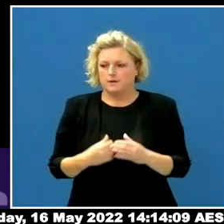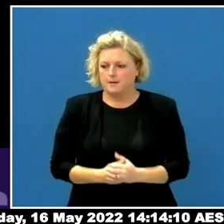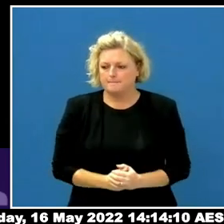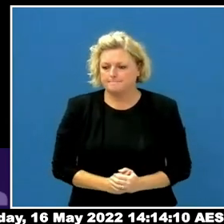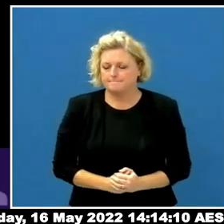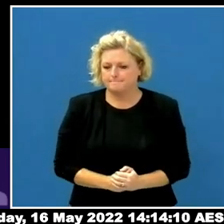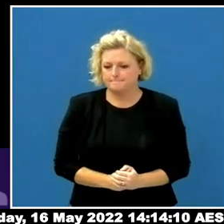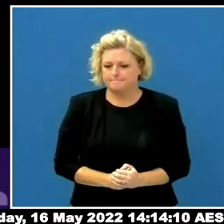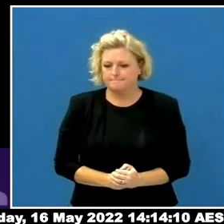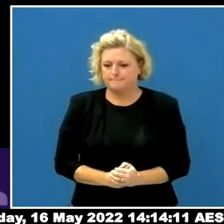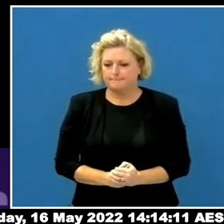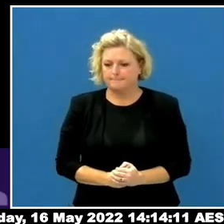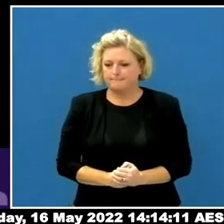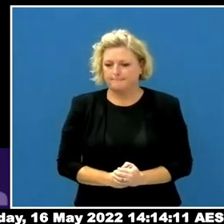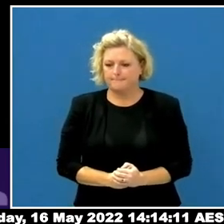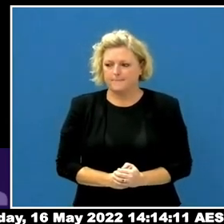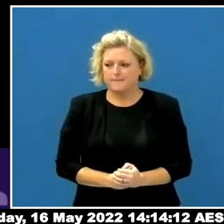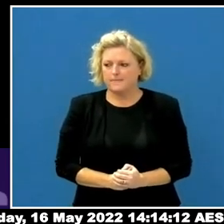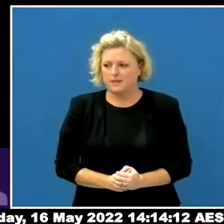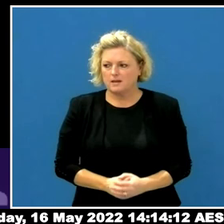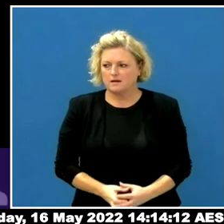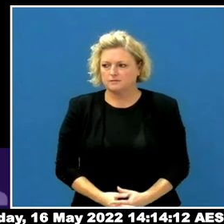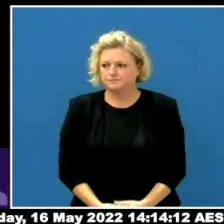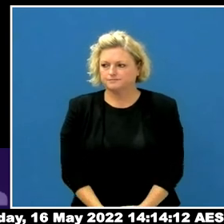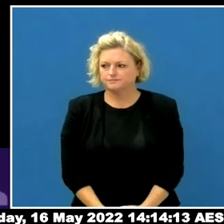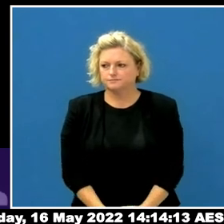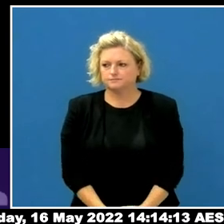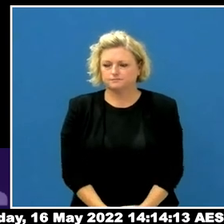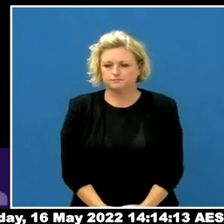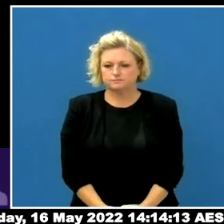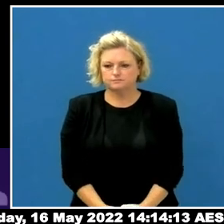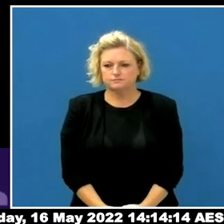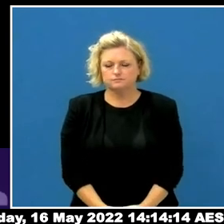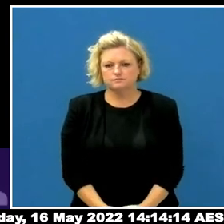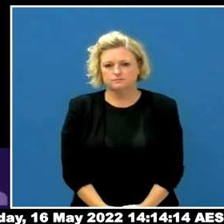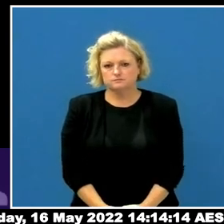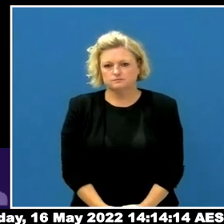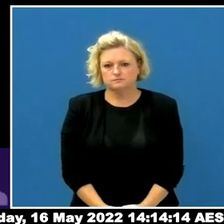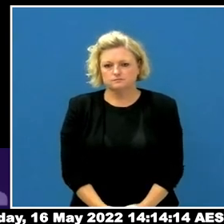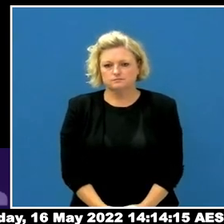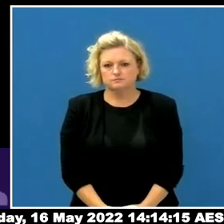Do you have that, Lilly? Yes, I do.